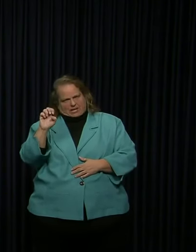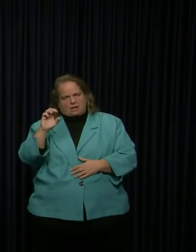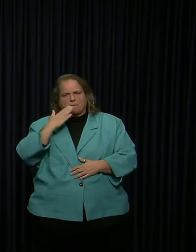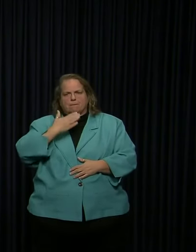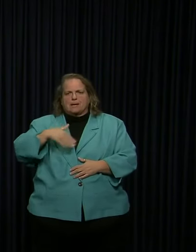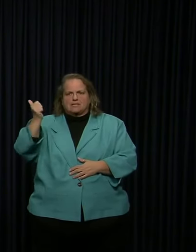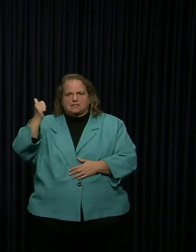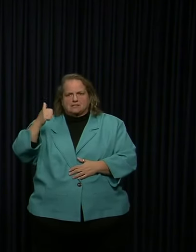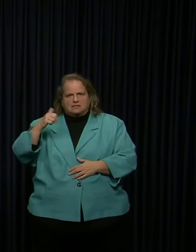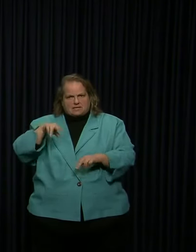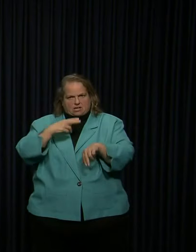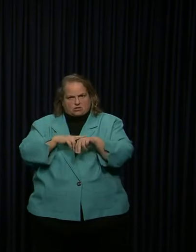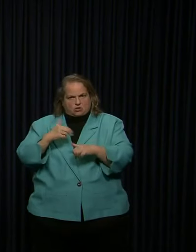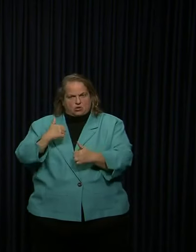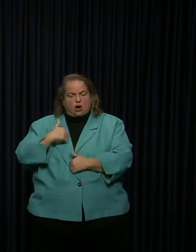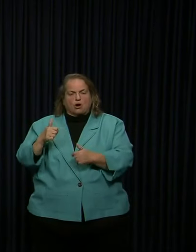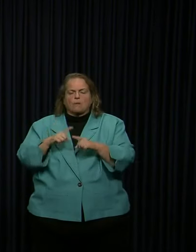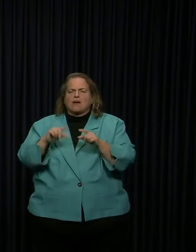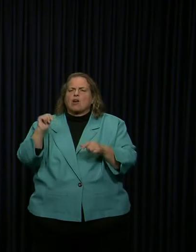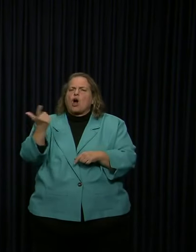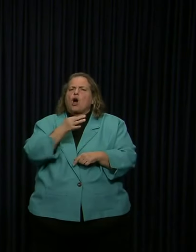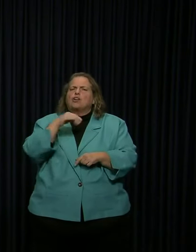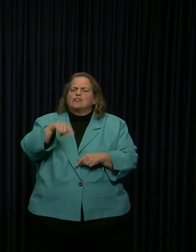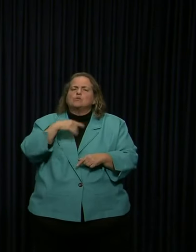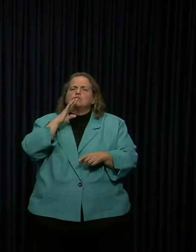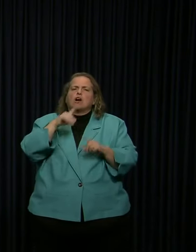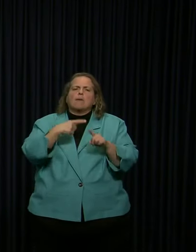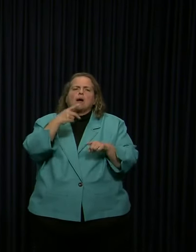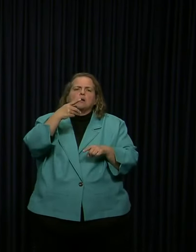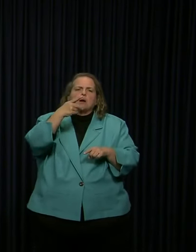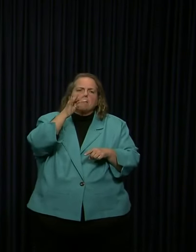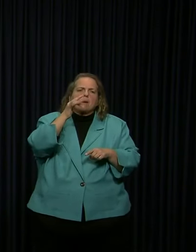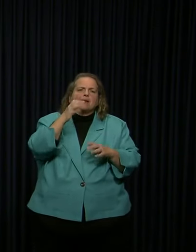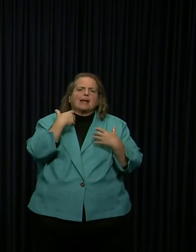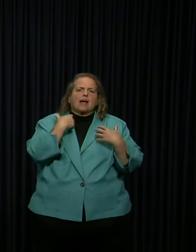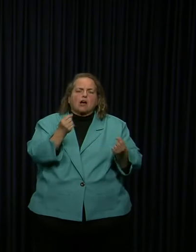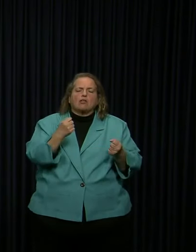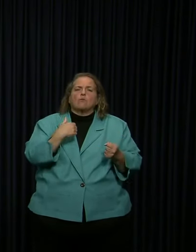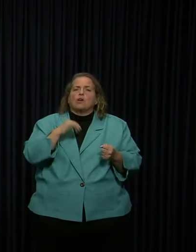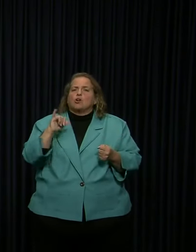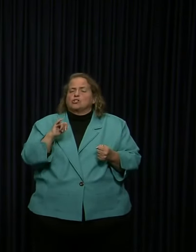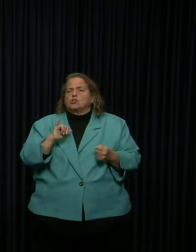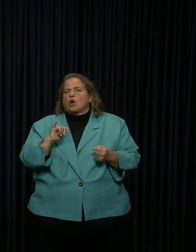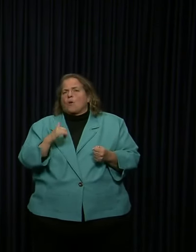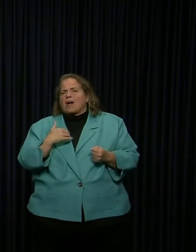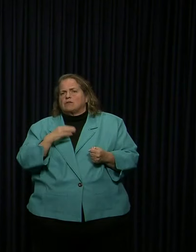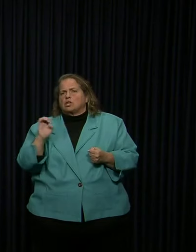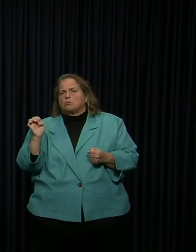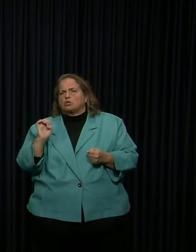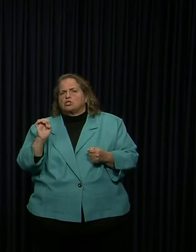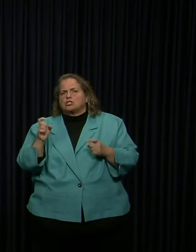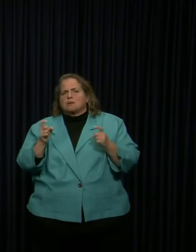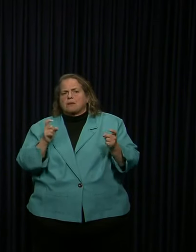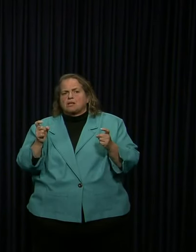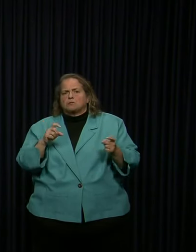REMEMBER, PPE IS ABSOLUTELY CRITICAL. IT'S THAT PROTECTIVE EQUIPMENT FOR OUR FRONTLINE HEALTH CARE